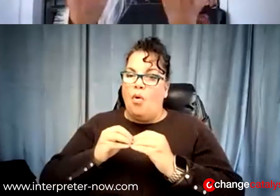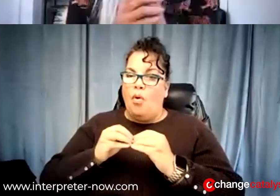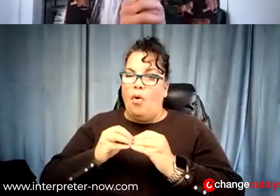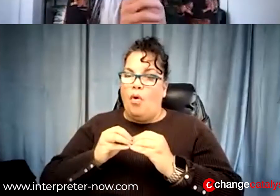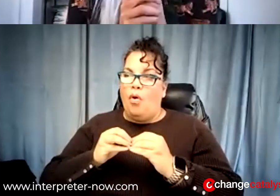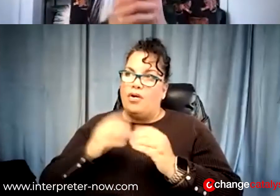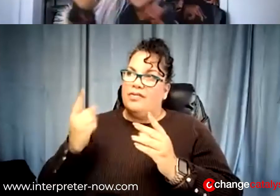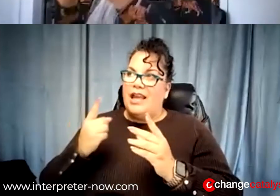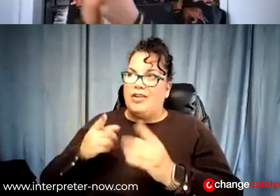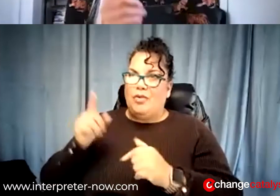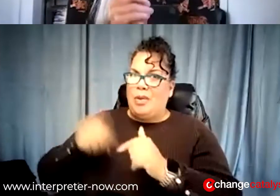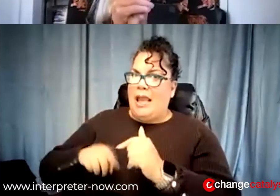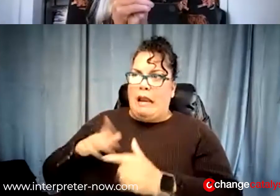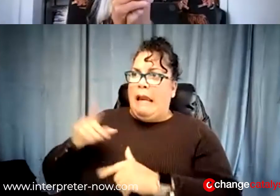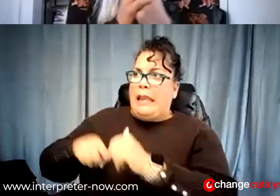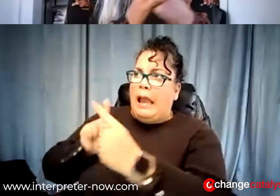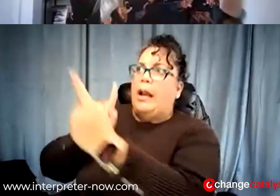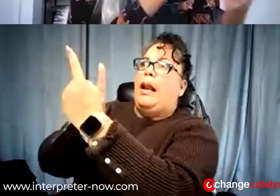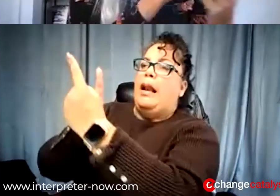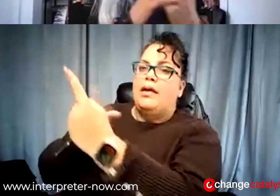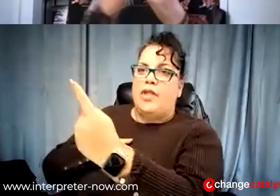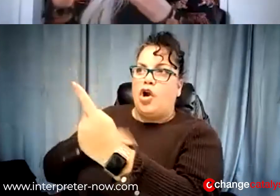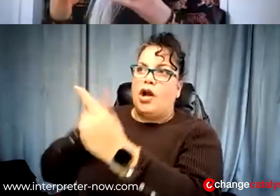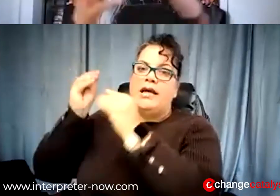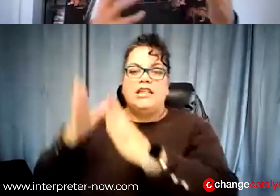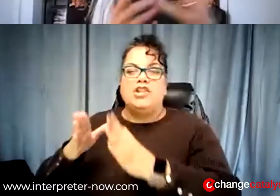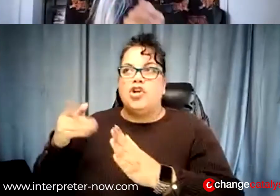They are a colleague. It's their sister. It's their friend.